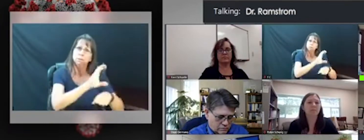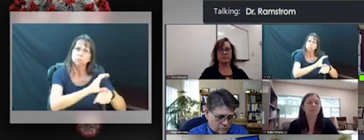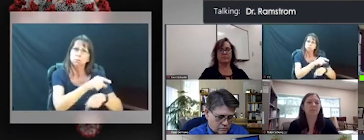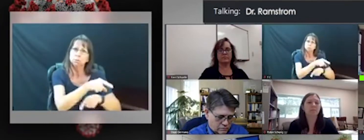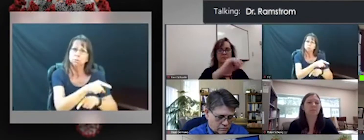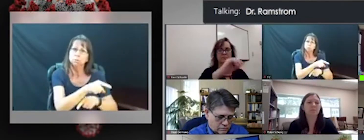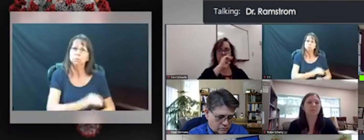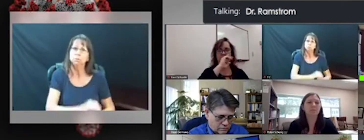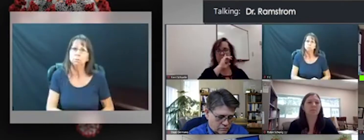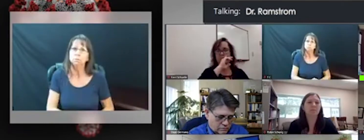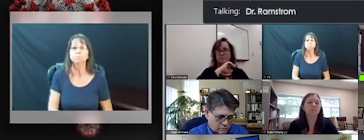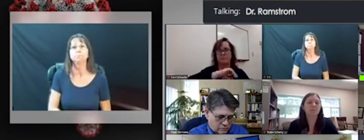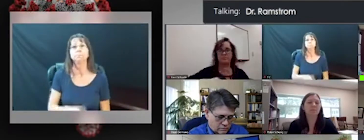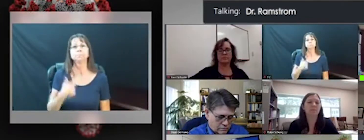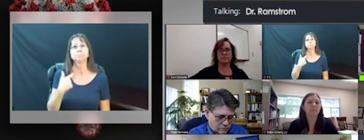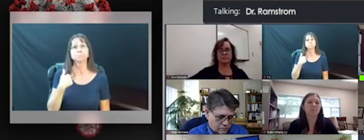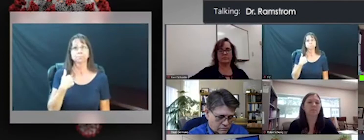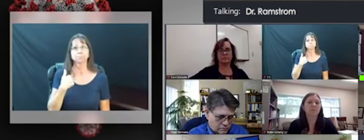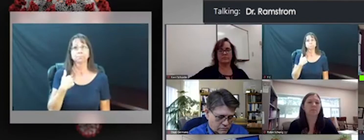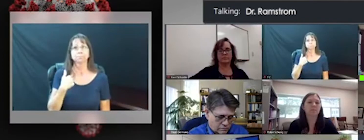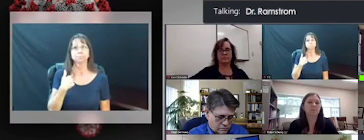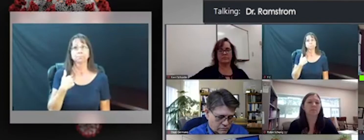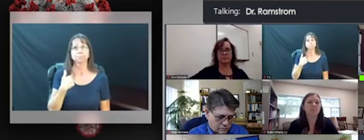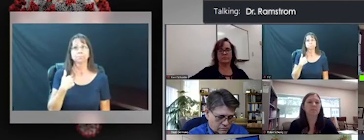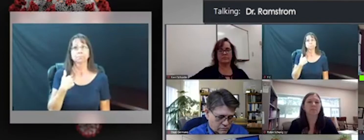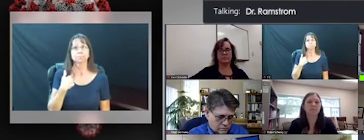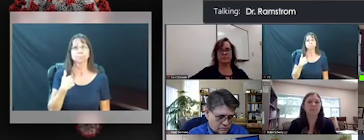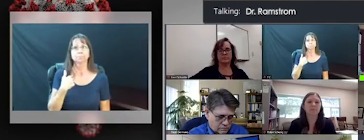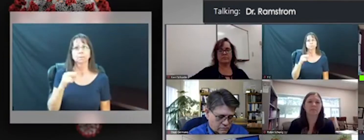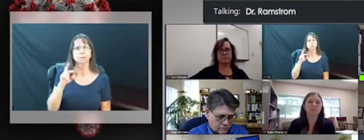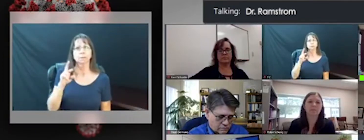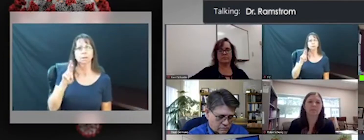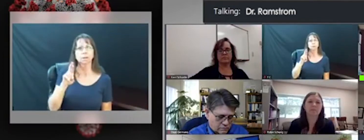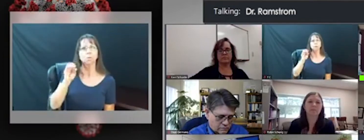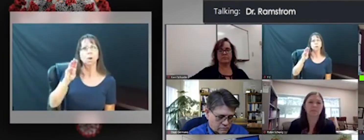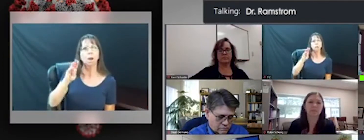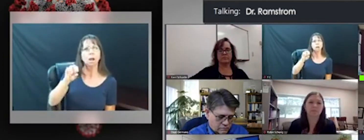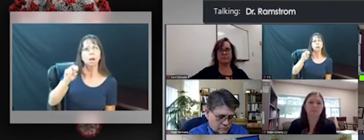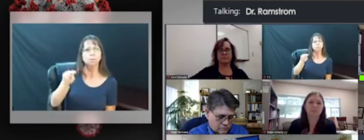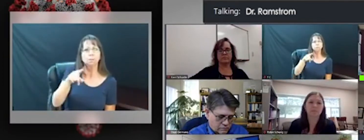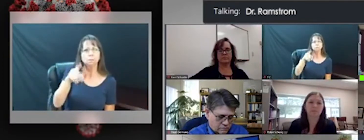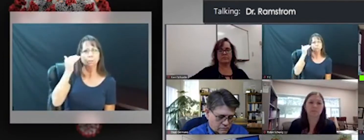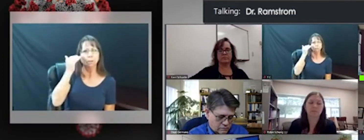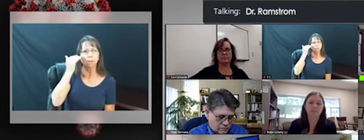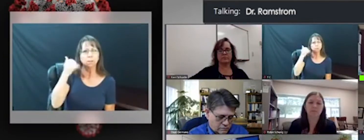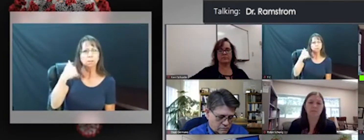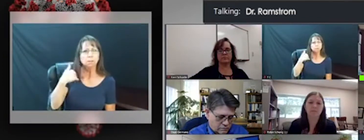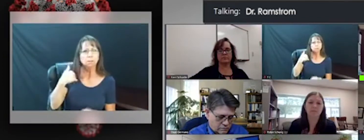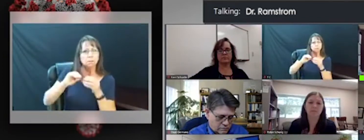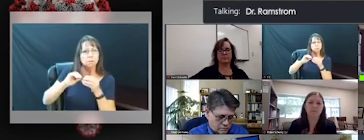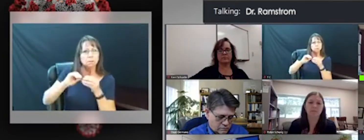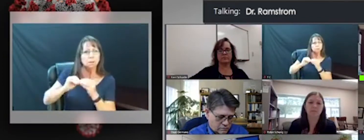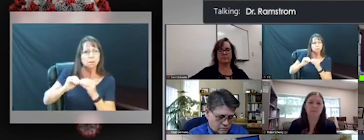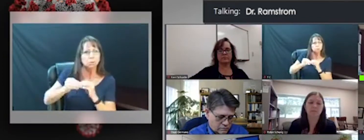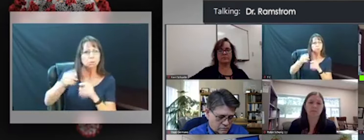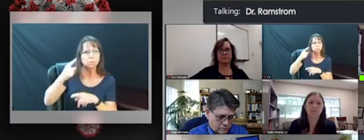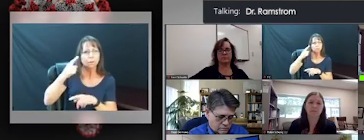We do. I got introduced to the figure today. I think we have that. I don't have it off the top of my head.